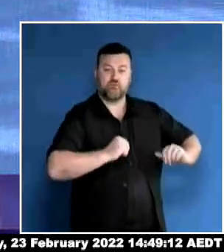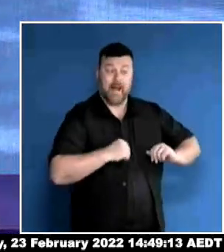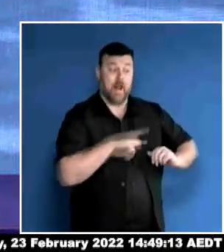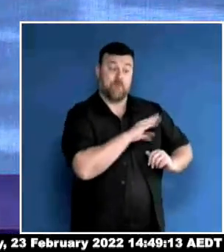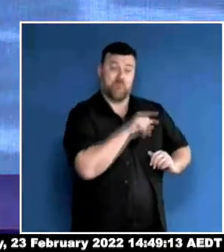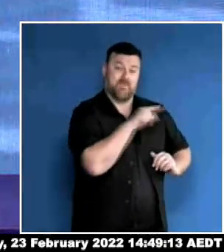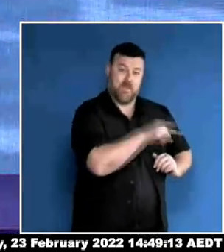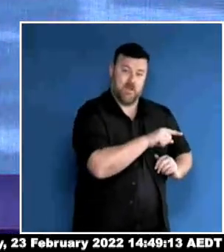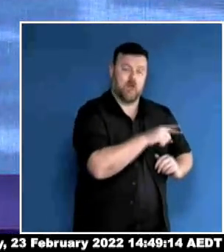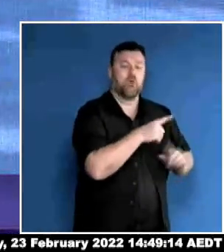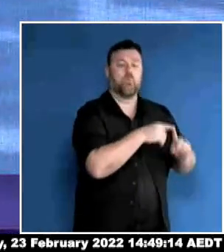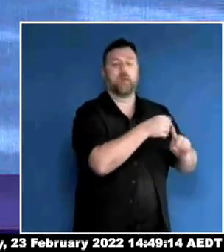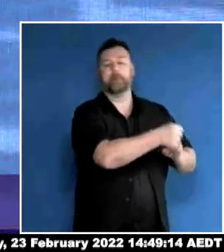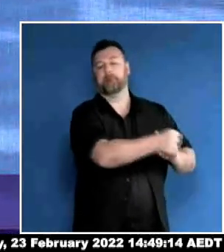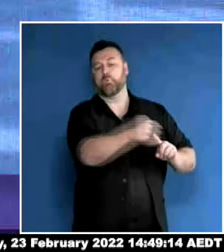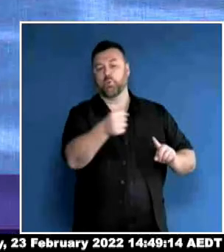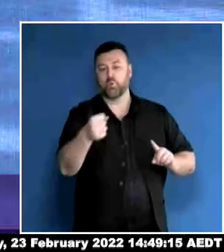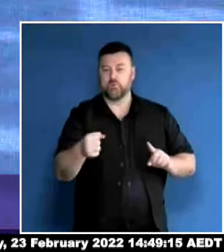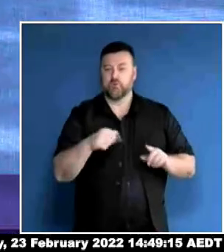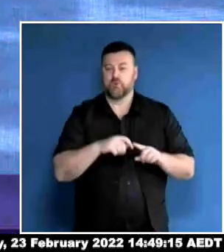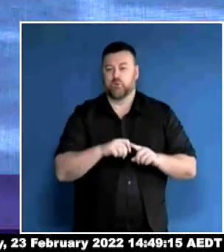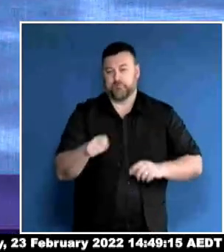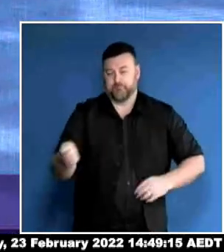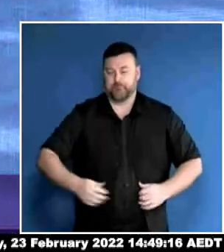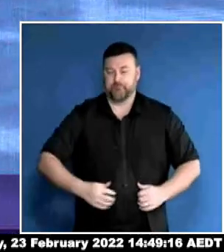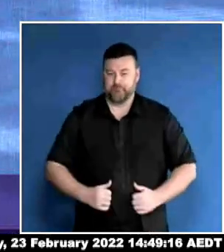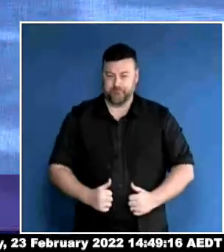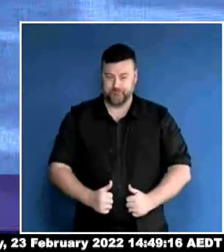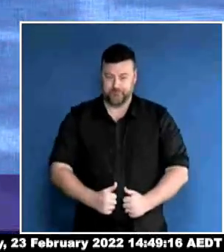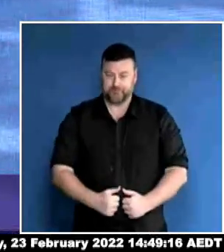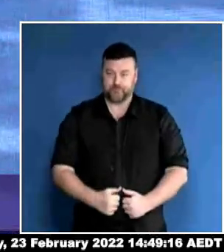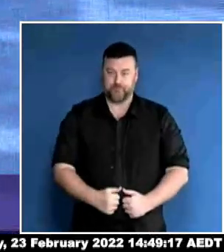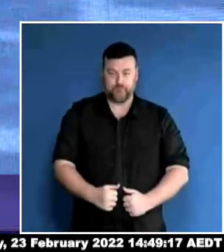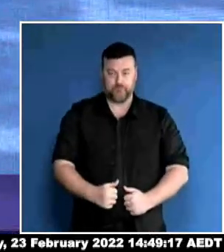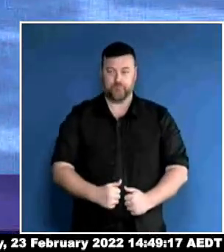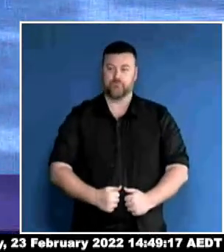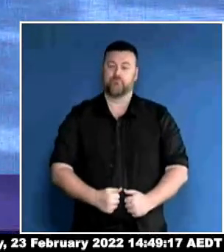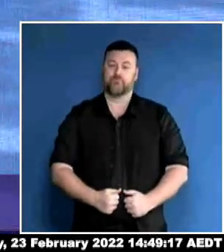All right. So can we turn to the next photograph coming up.